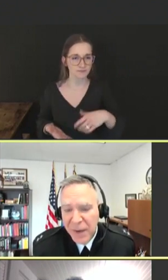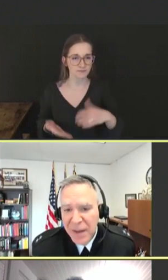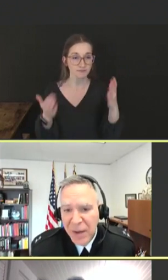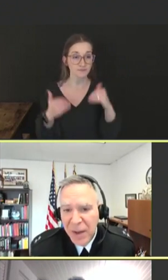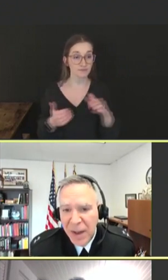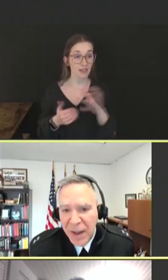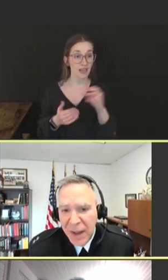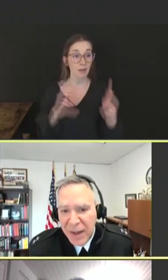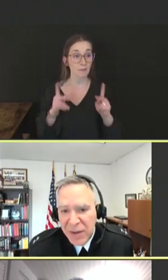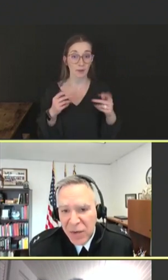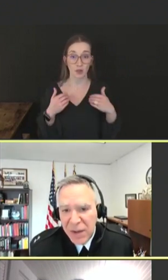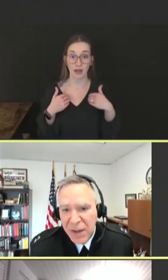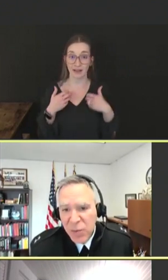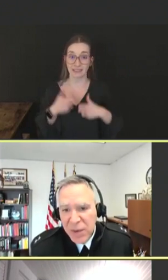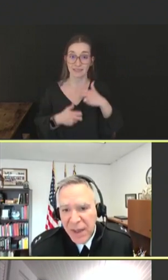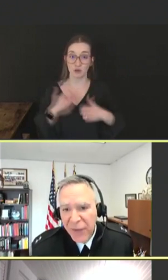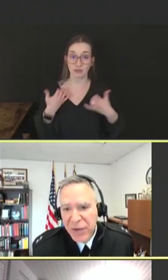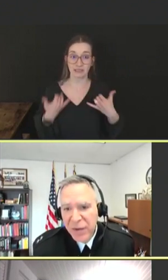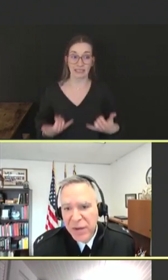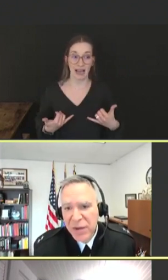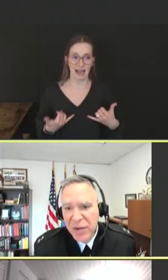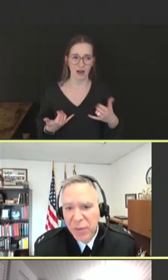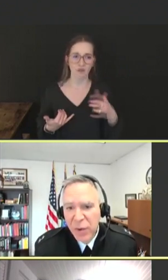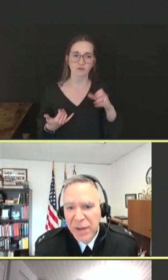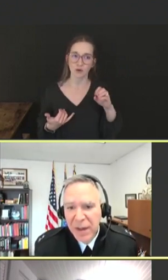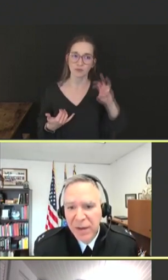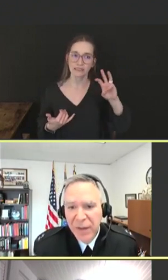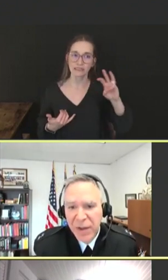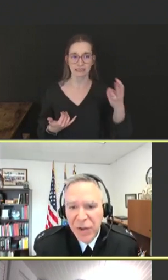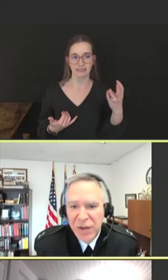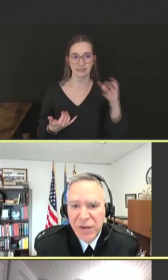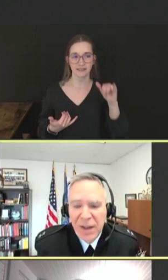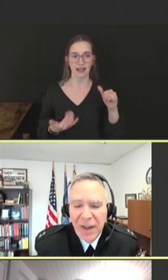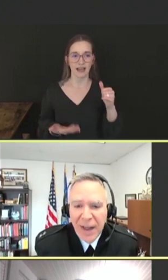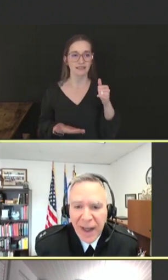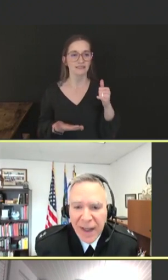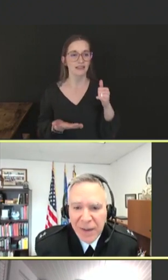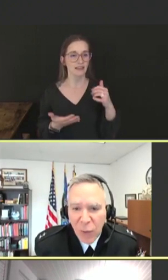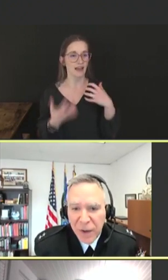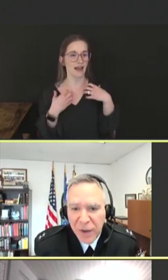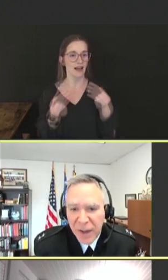the pandemic, and so sixth was health services, supports, and interventions. And importantly,